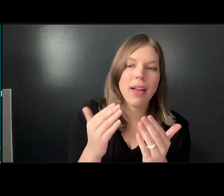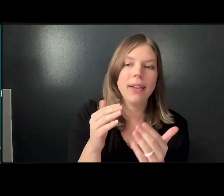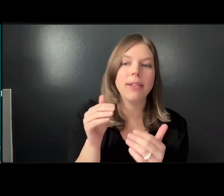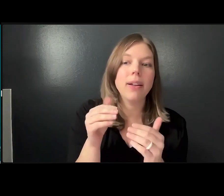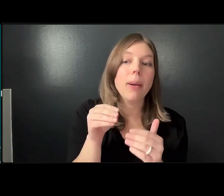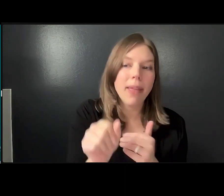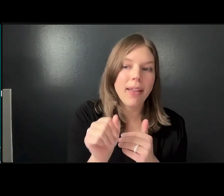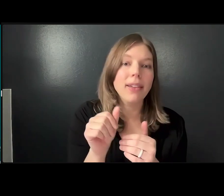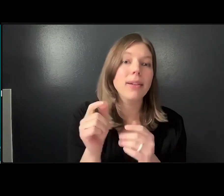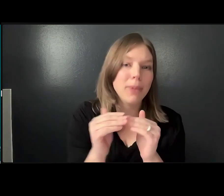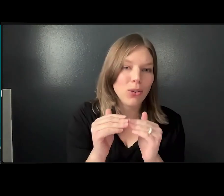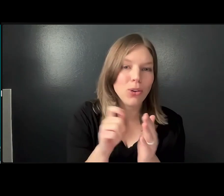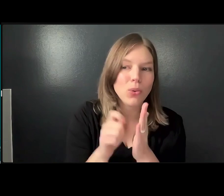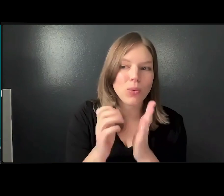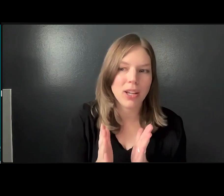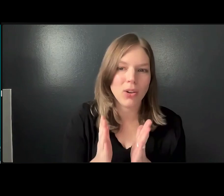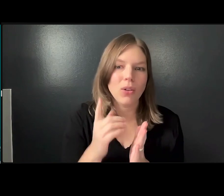So, your office plans to recruit a peer note-taker for the student.